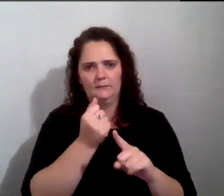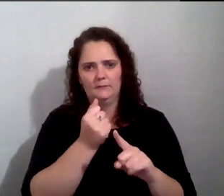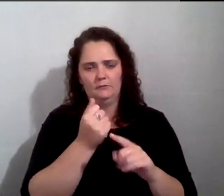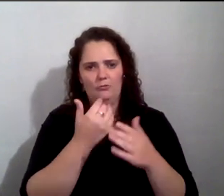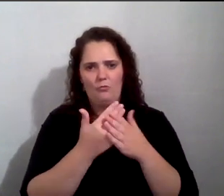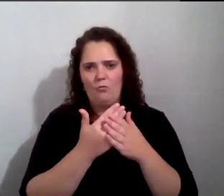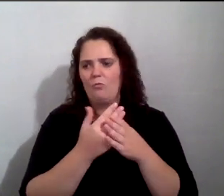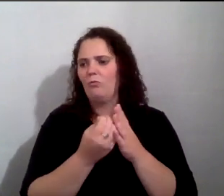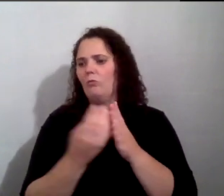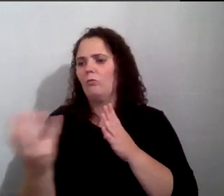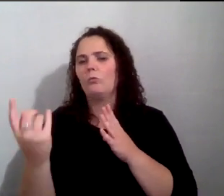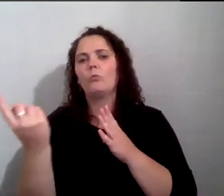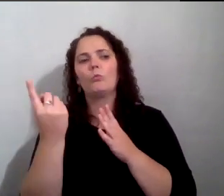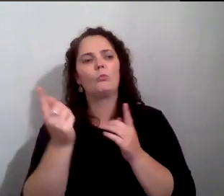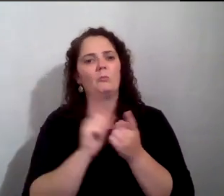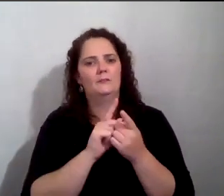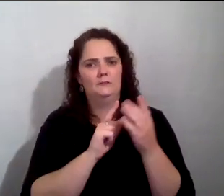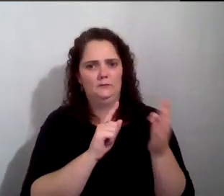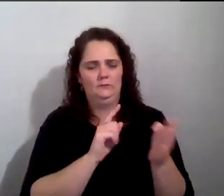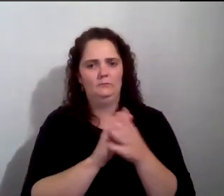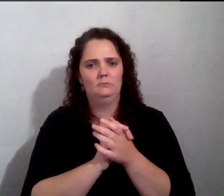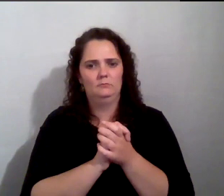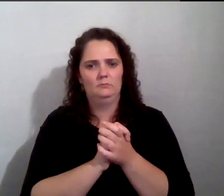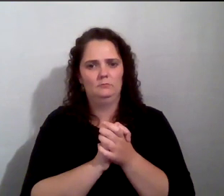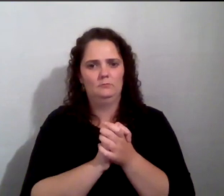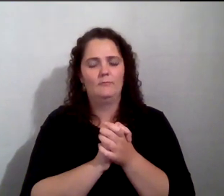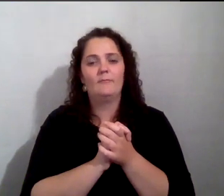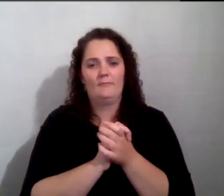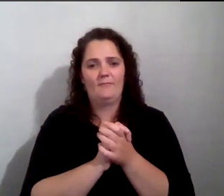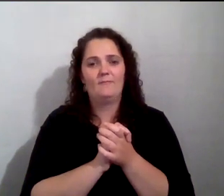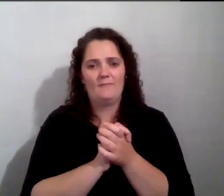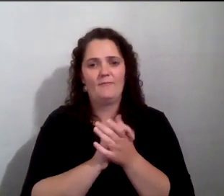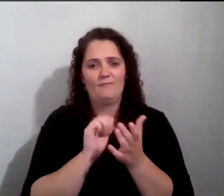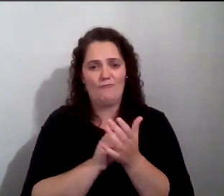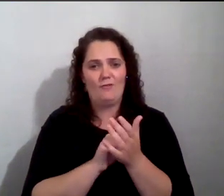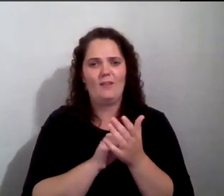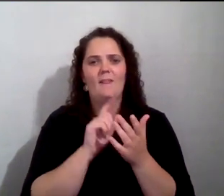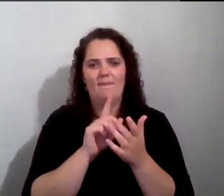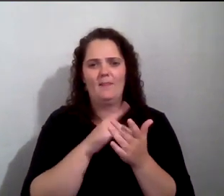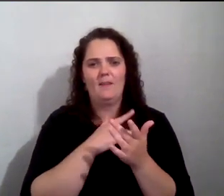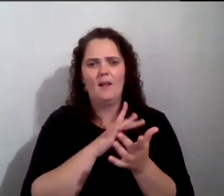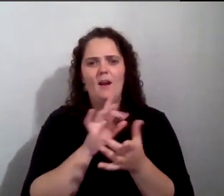real lives of people who come into contact with them. And I wanted to head more towards that human element in another institution which